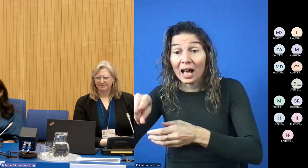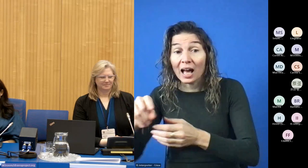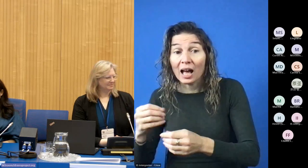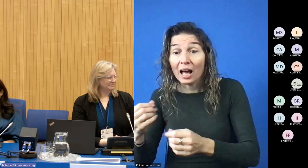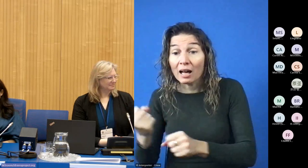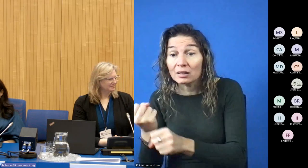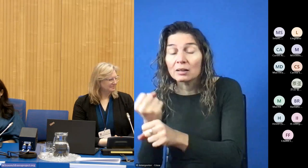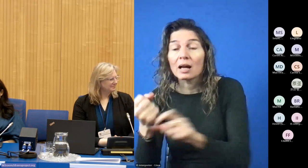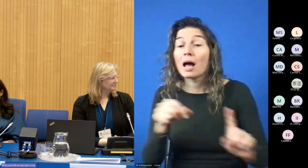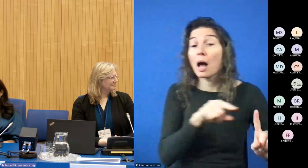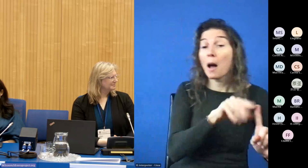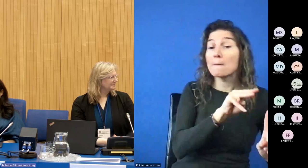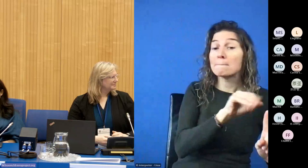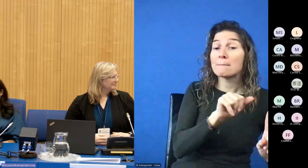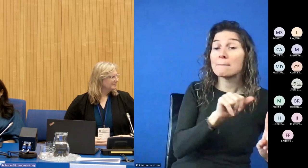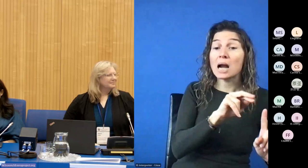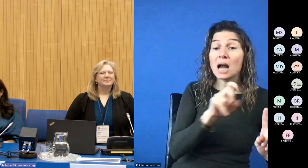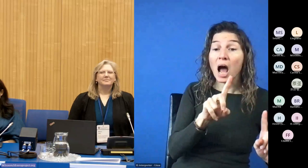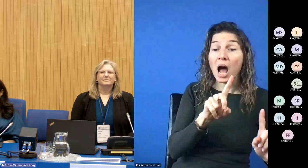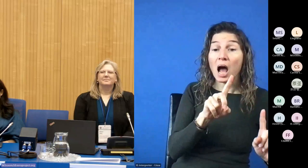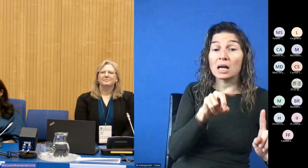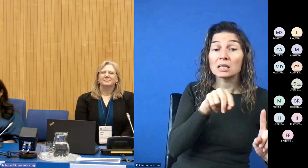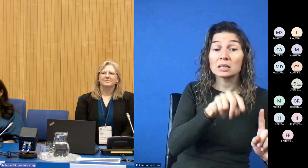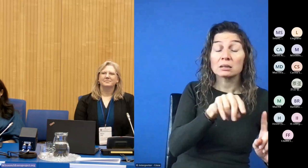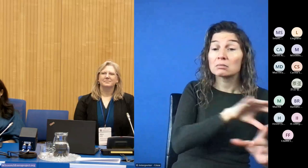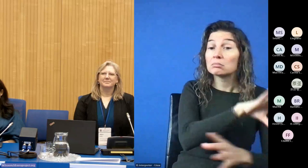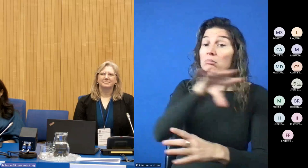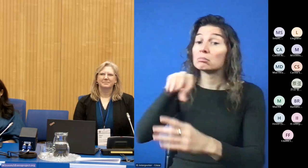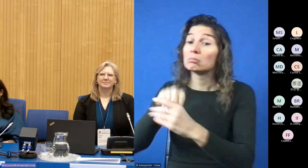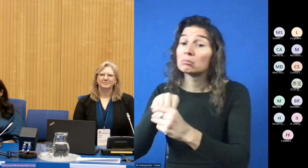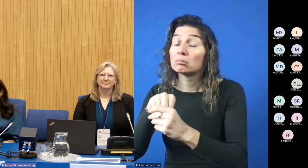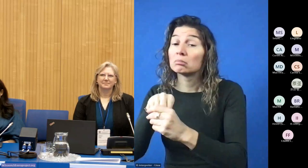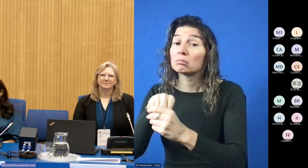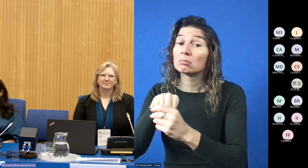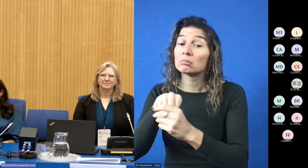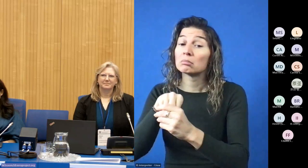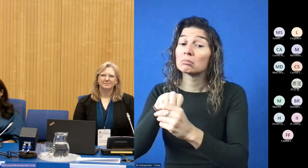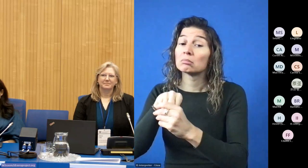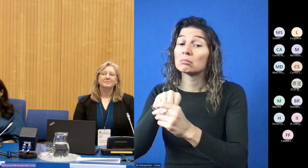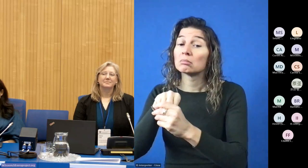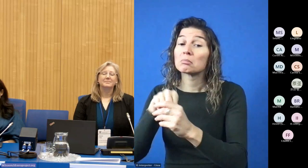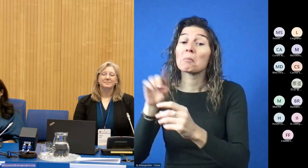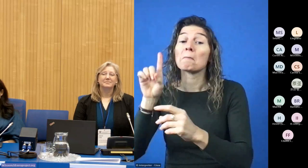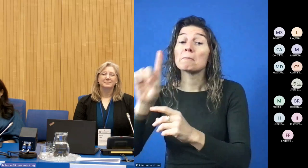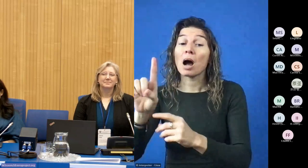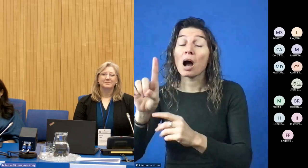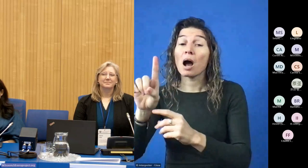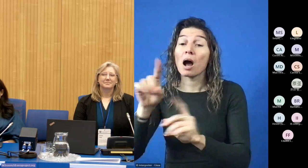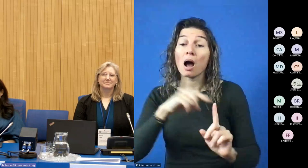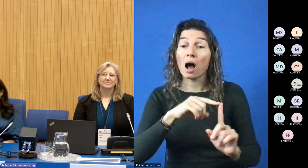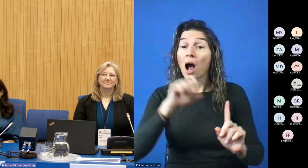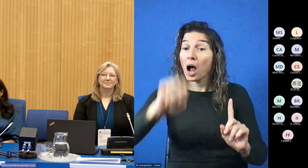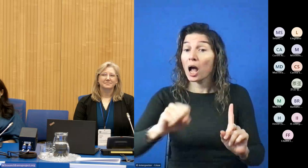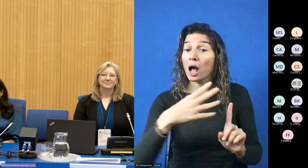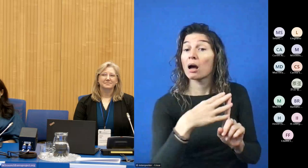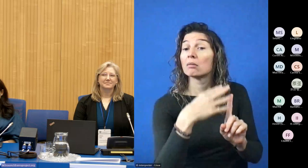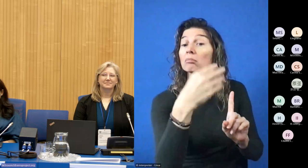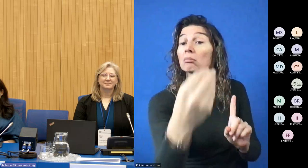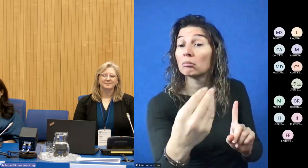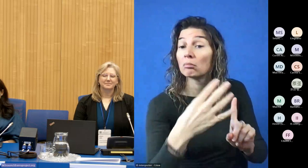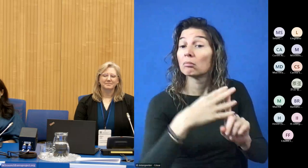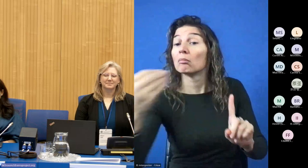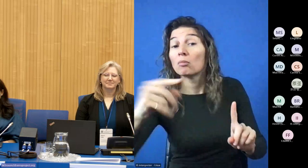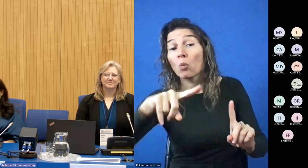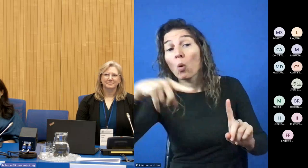and how potentially, it could be created by other organisations associated with deaf persons, and